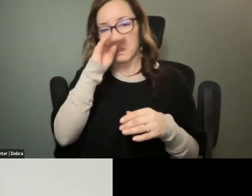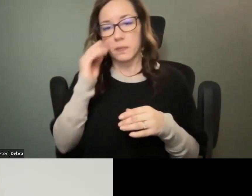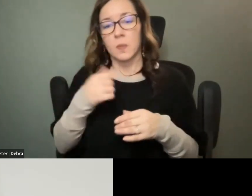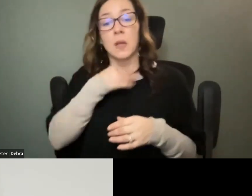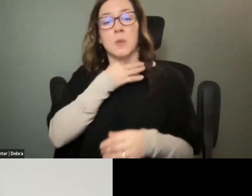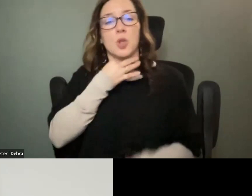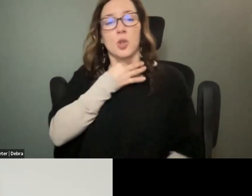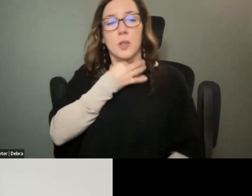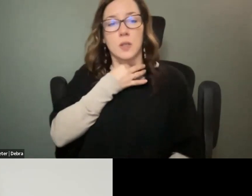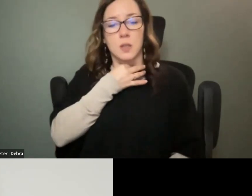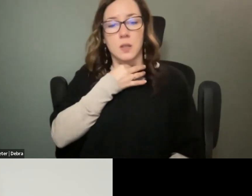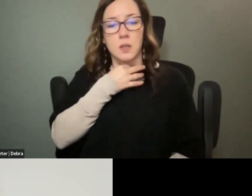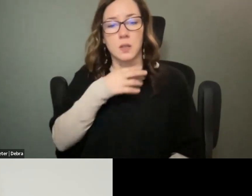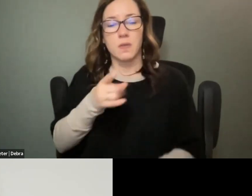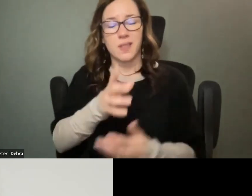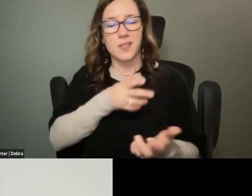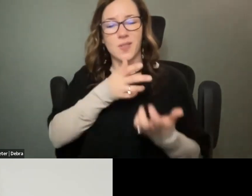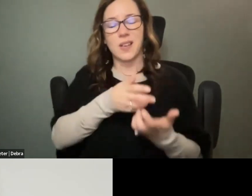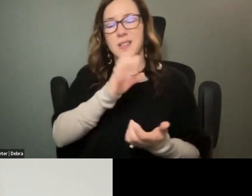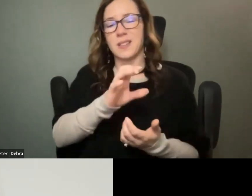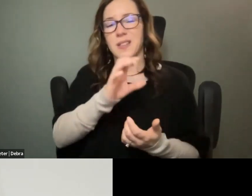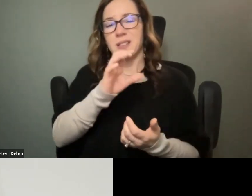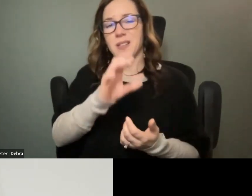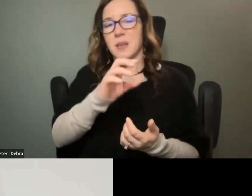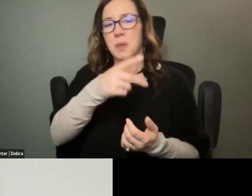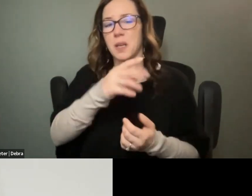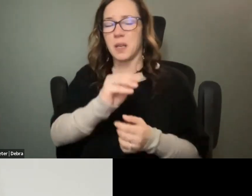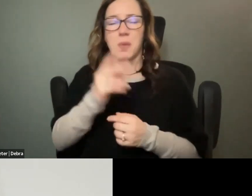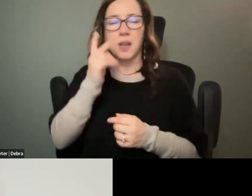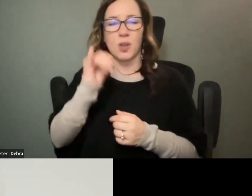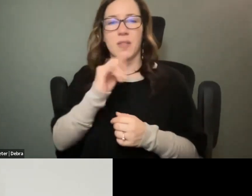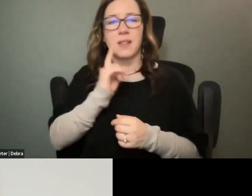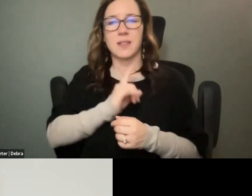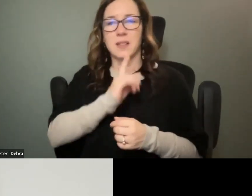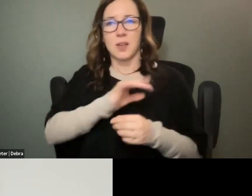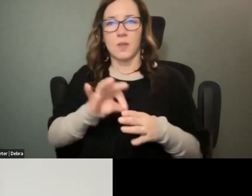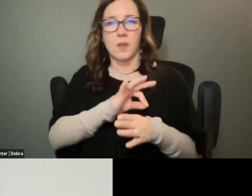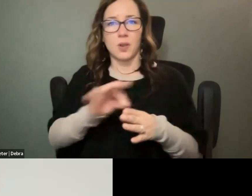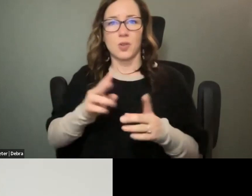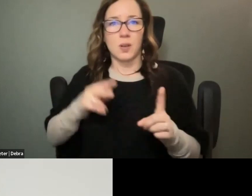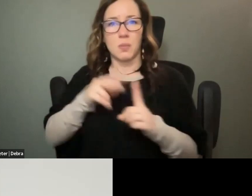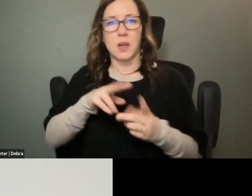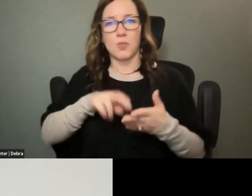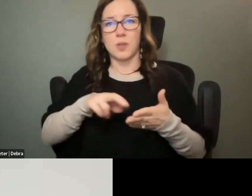is this is fit into the cppm because I saw under this single function applied